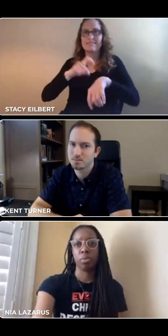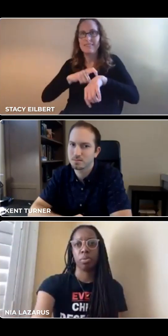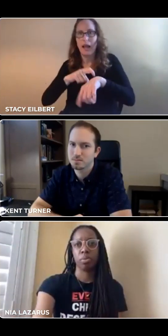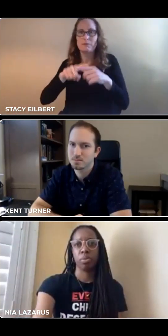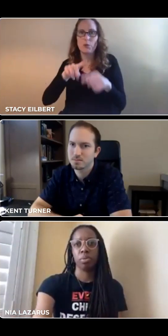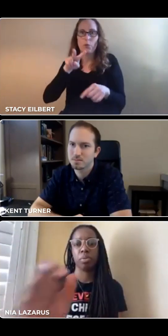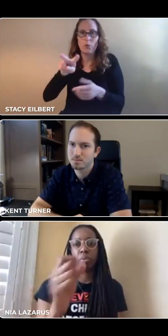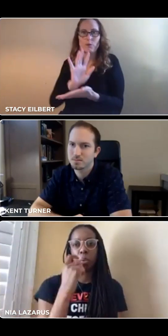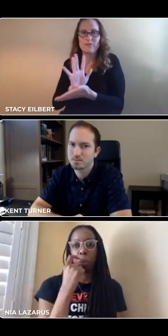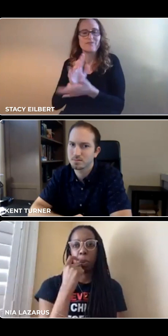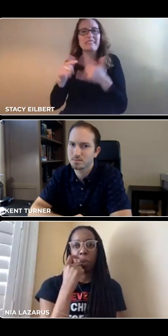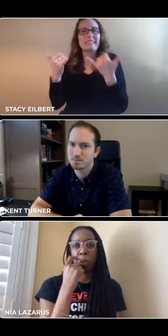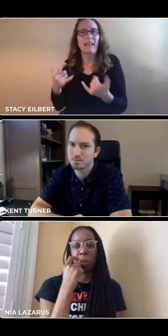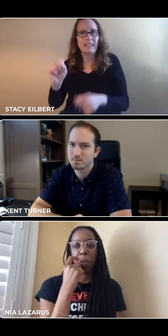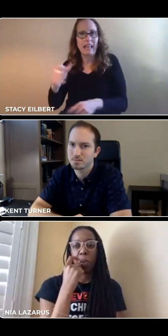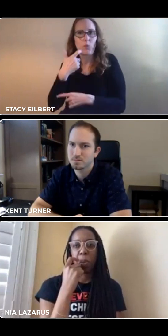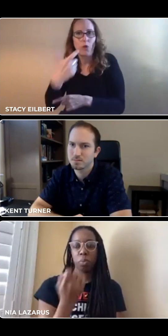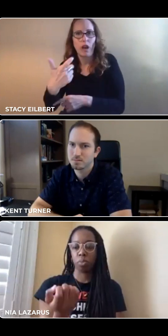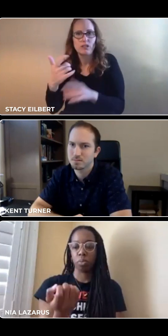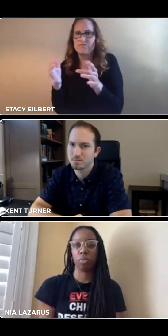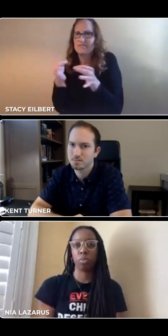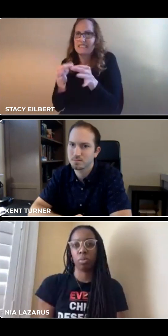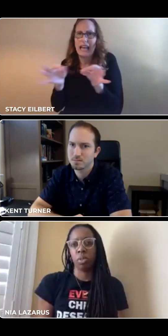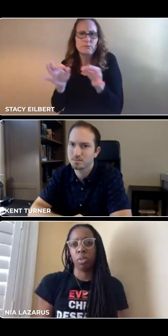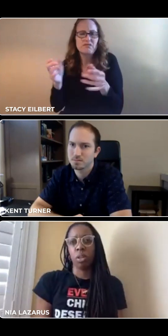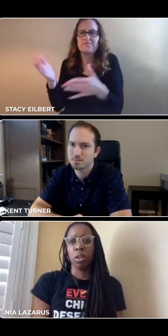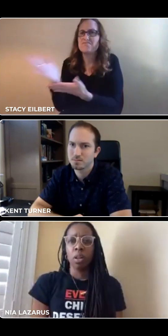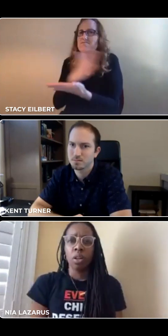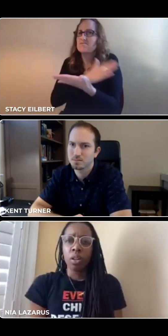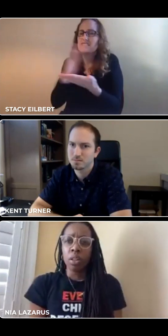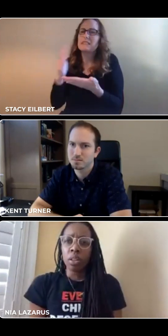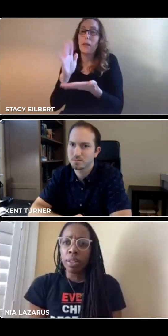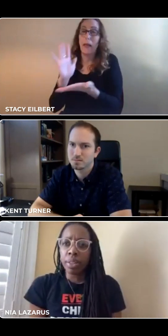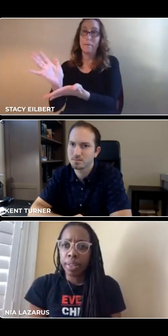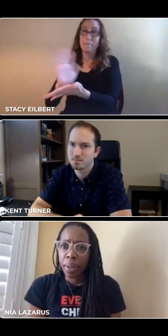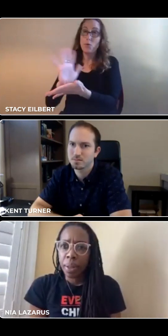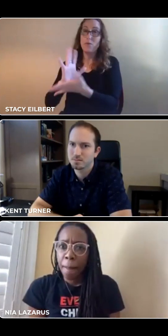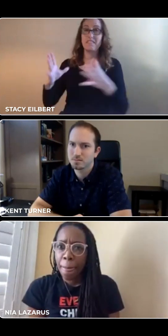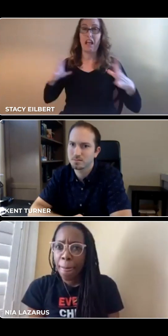It used to be that if students missed class, they could watch these videos. Now you can